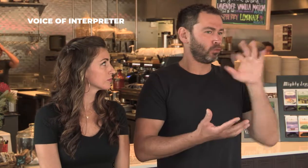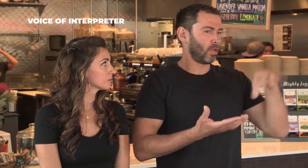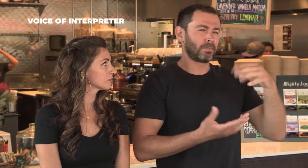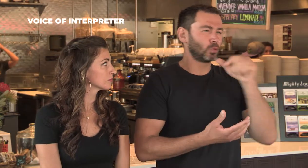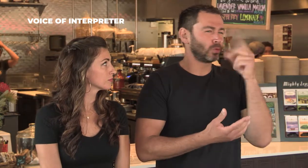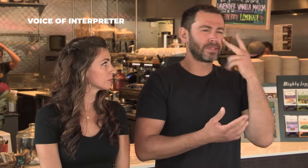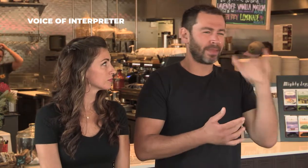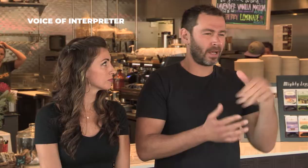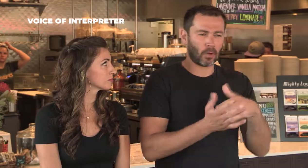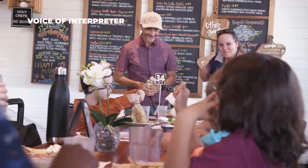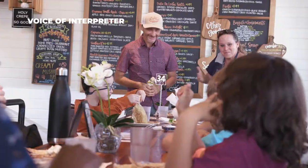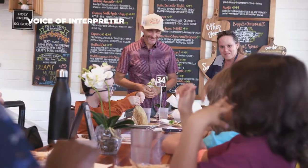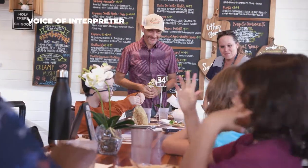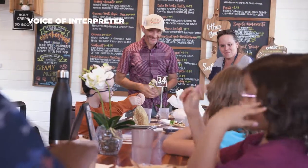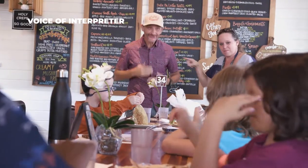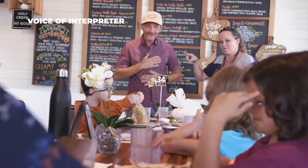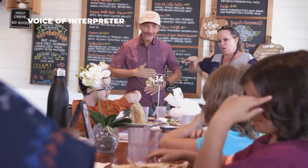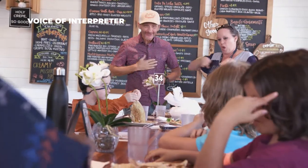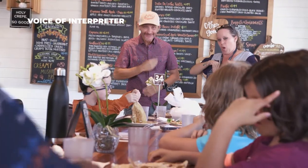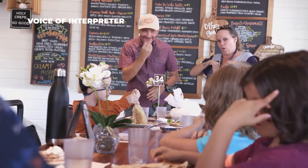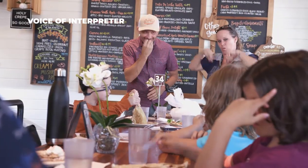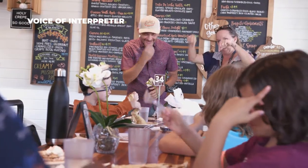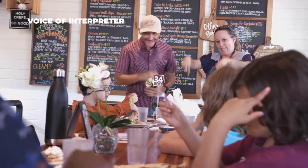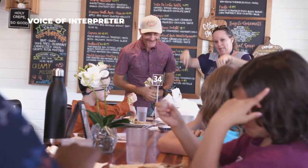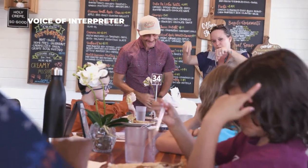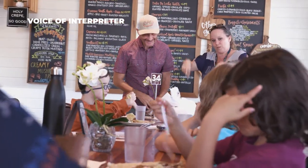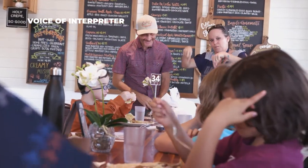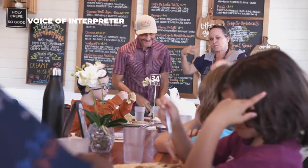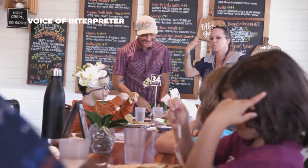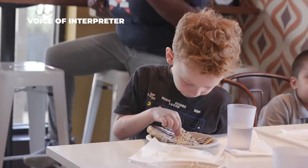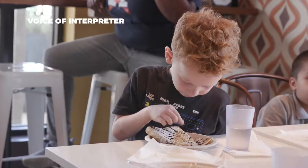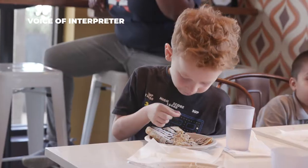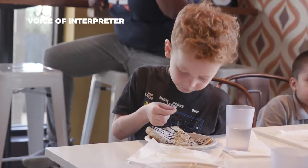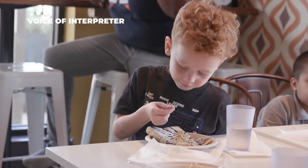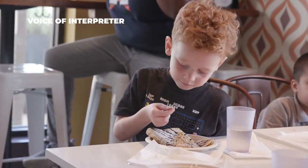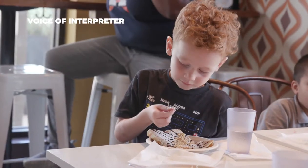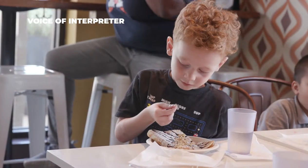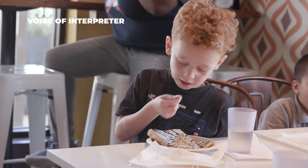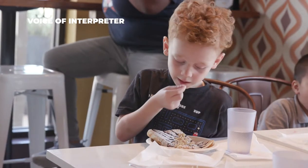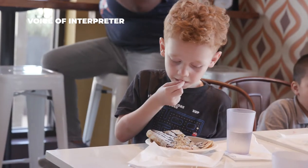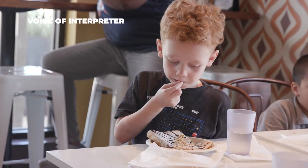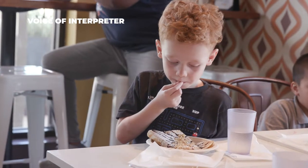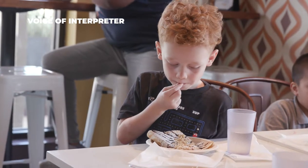You don't see it everywhere. So we really take pride in the quality of what we serve.